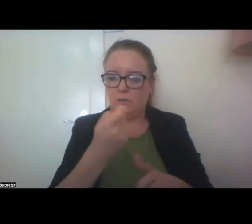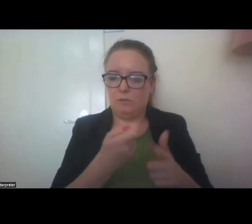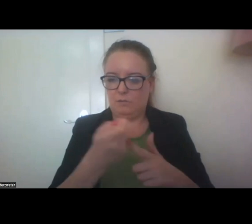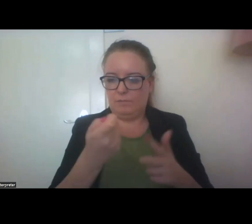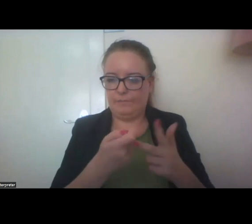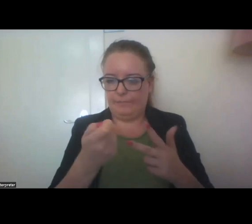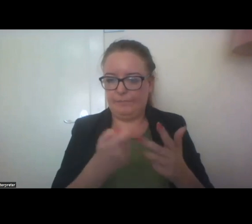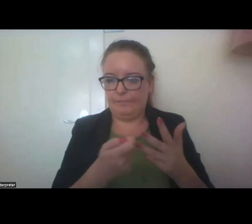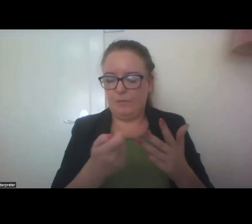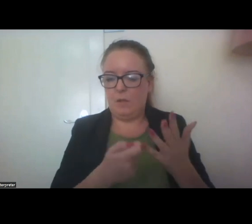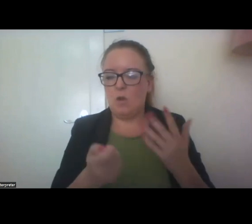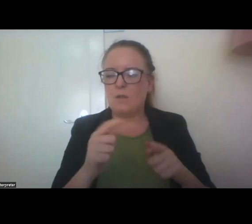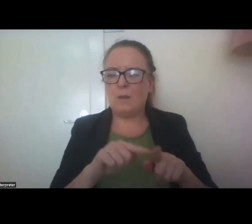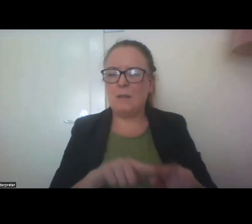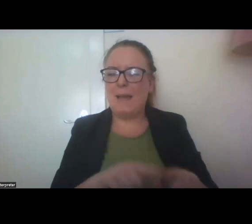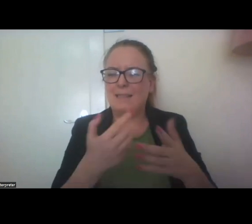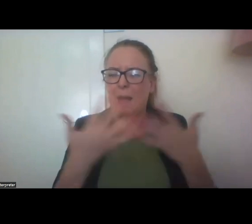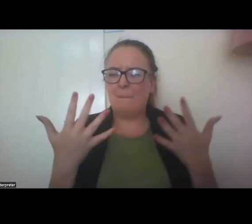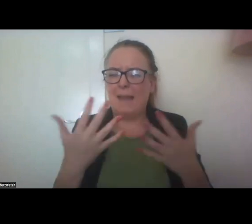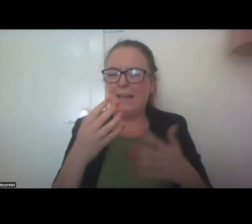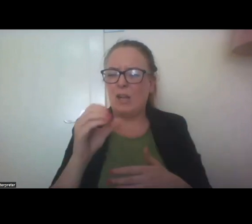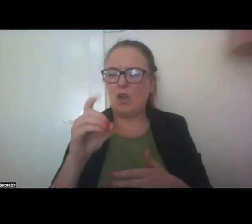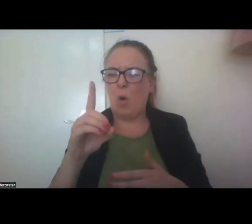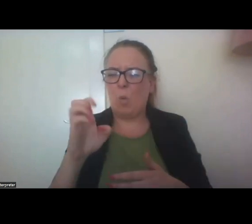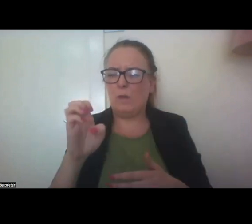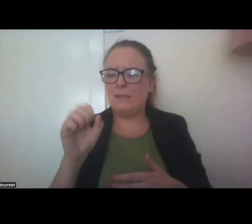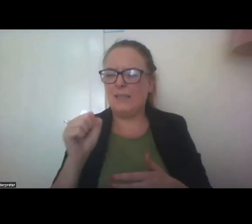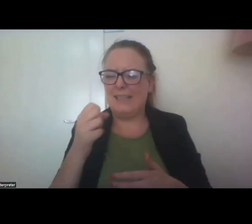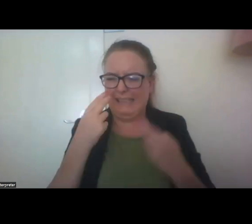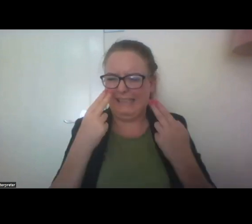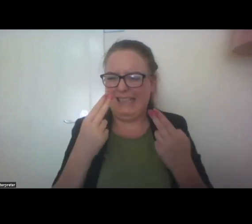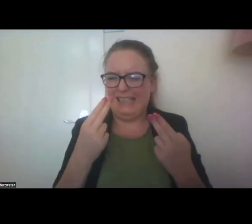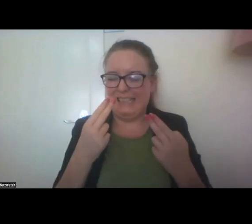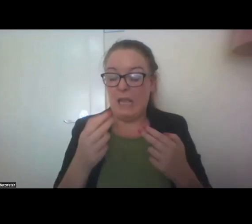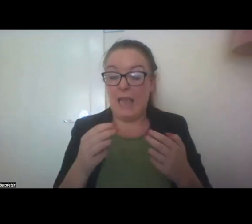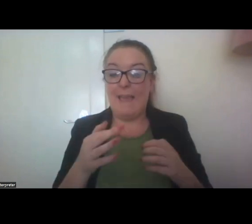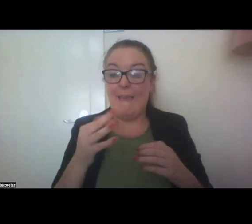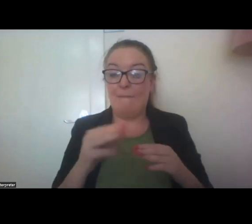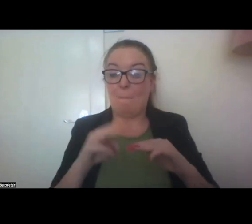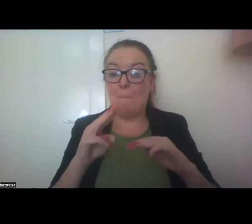So, generally, the more codes, the lower the price becomes. And then there is the very small fee,